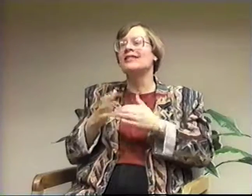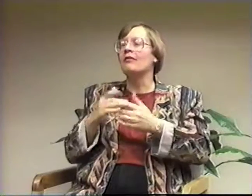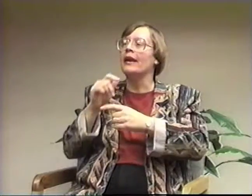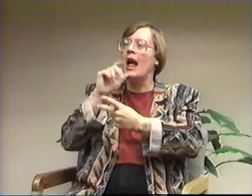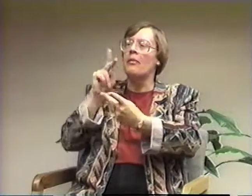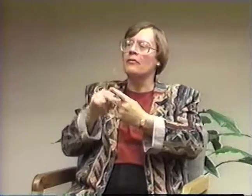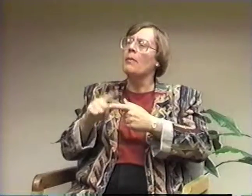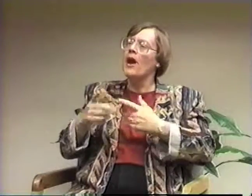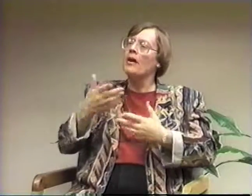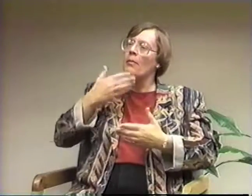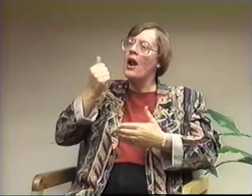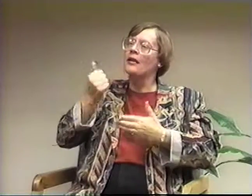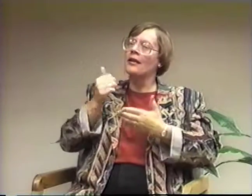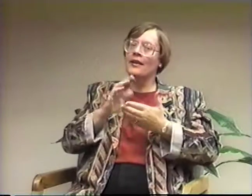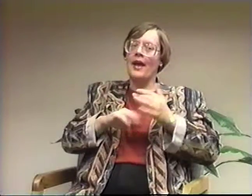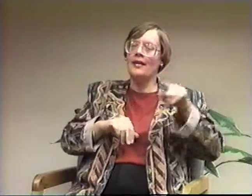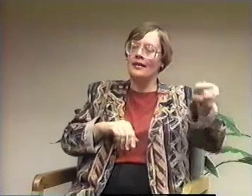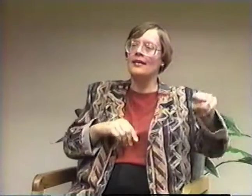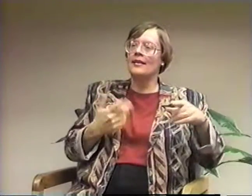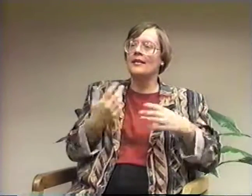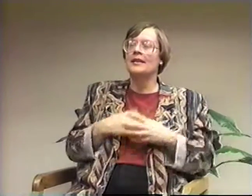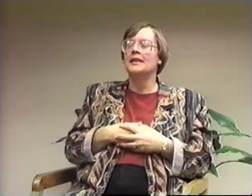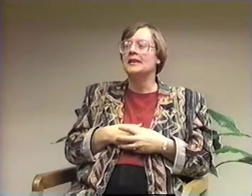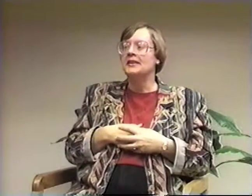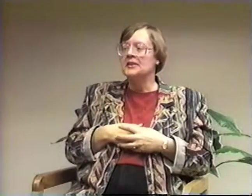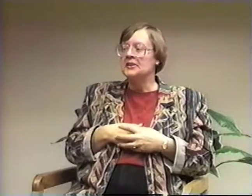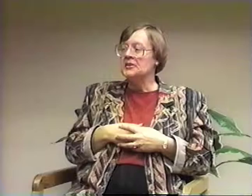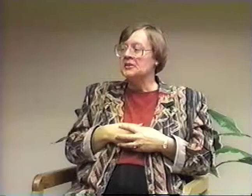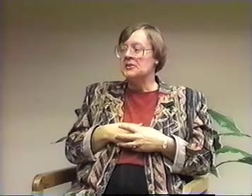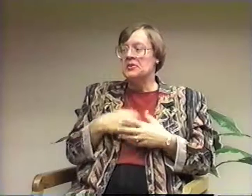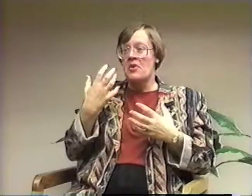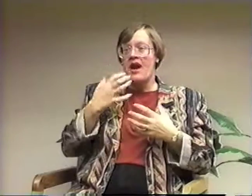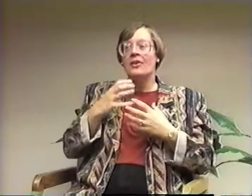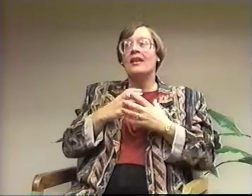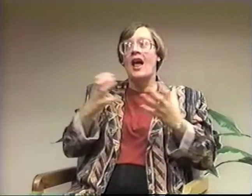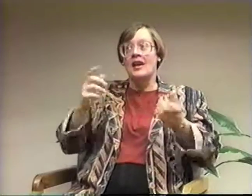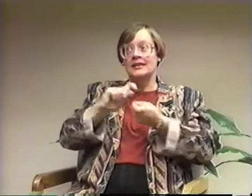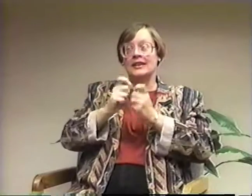to help us place phone calls, which used to be a big headache.